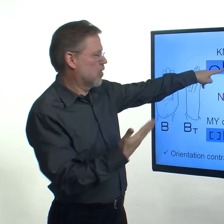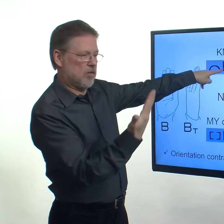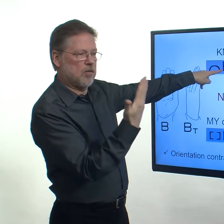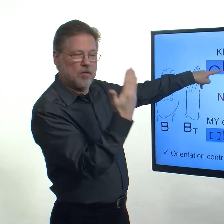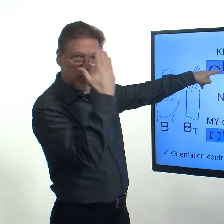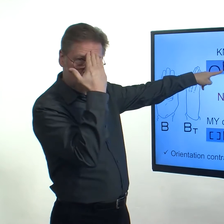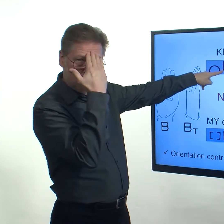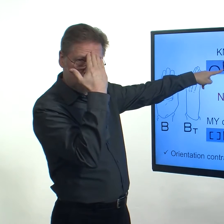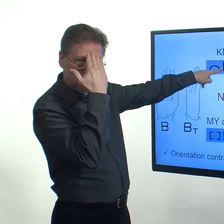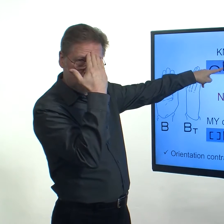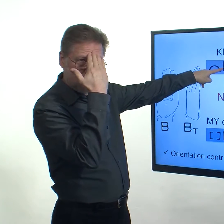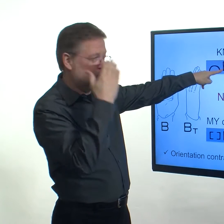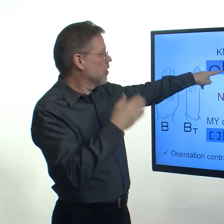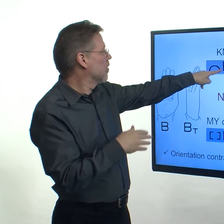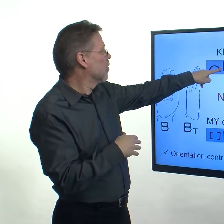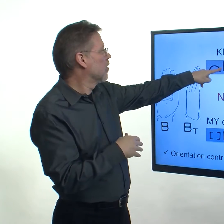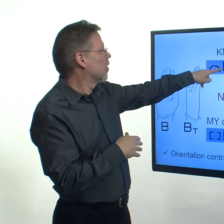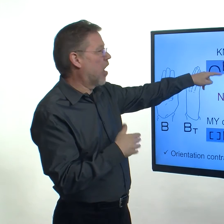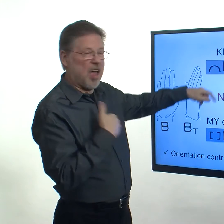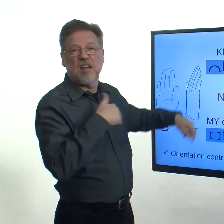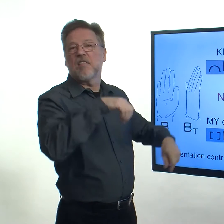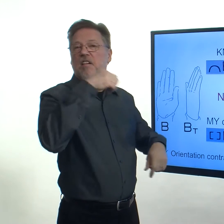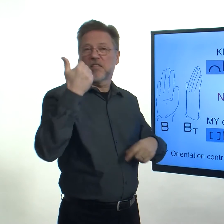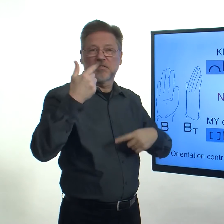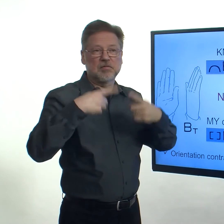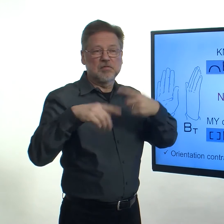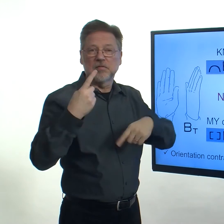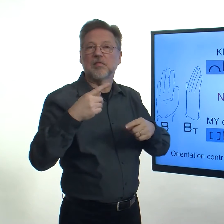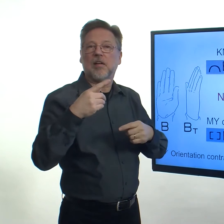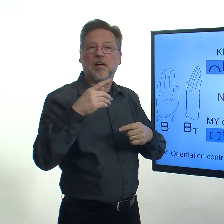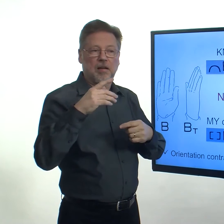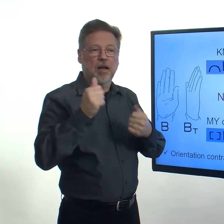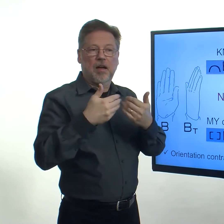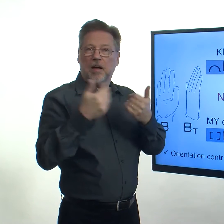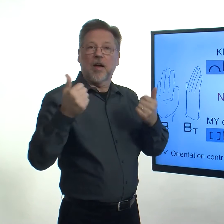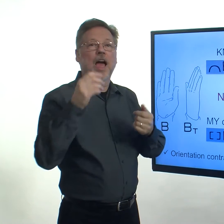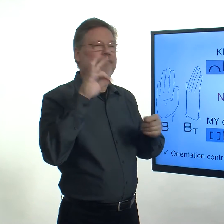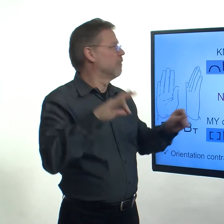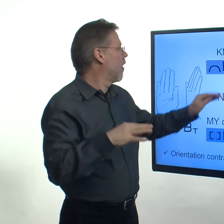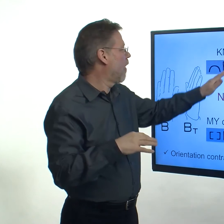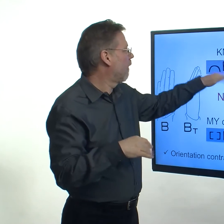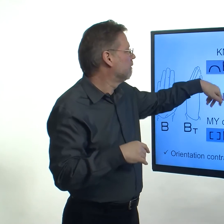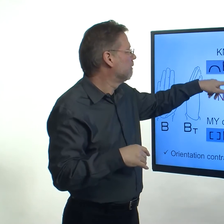is oriented like this. There is another sign that you’d get if there were no diacritic